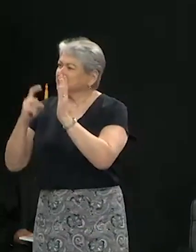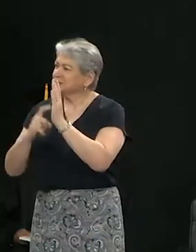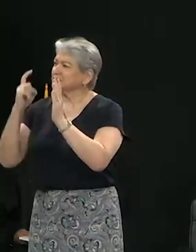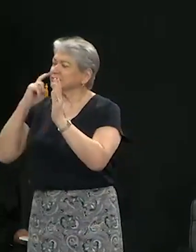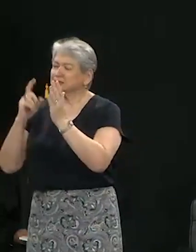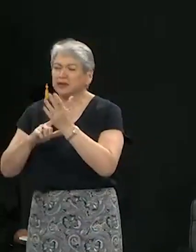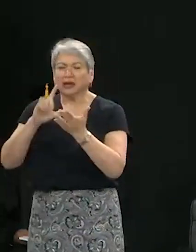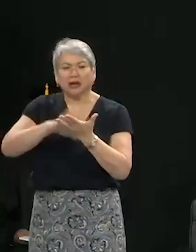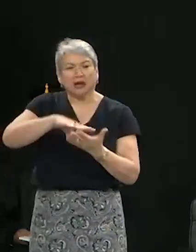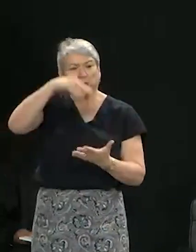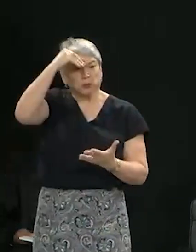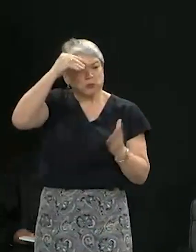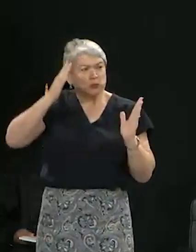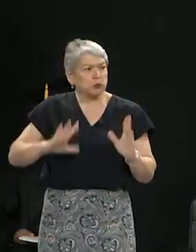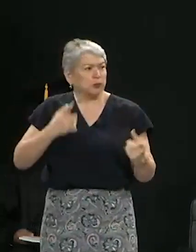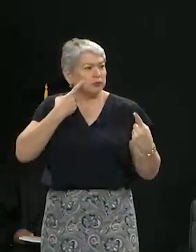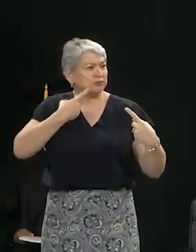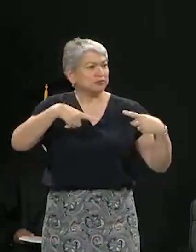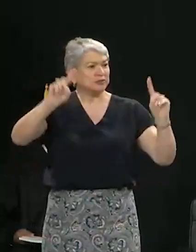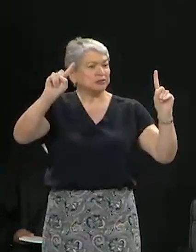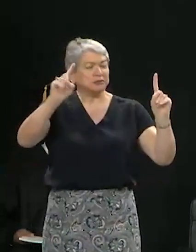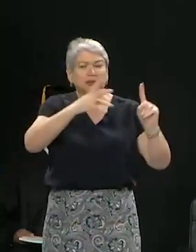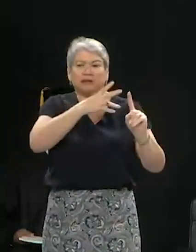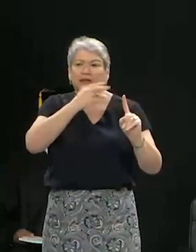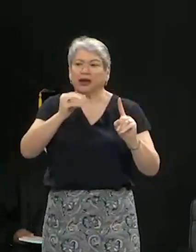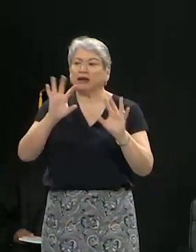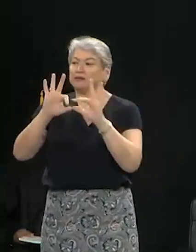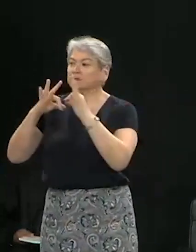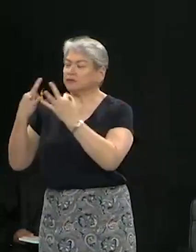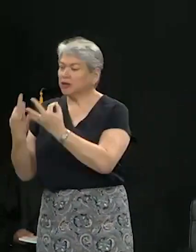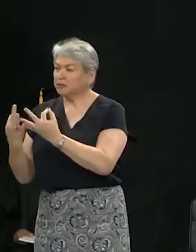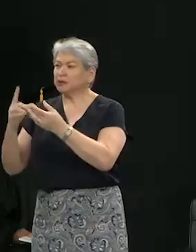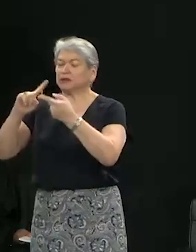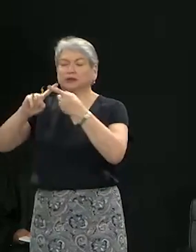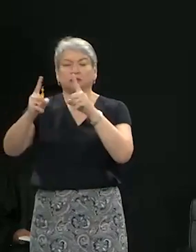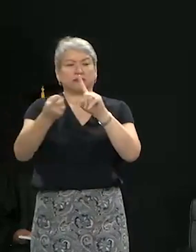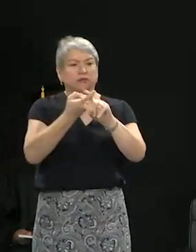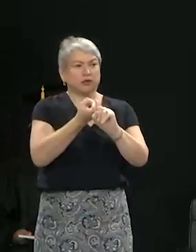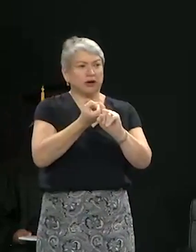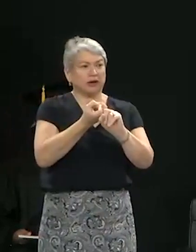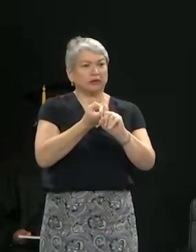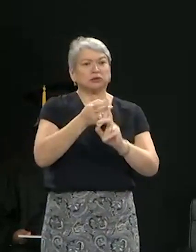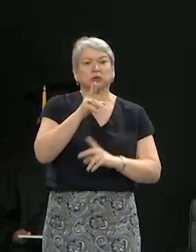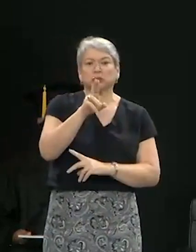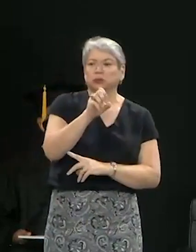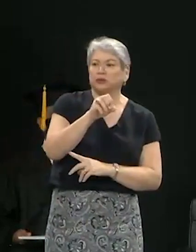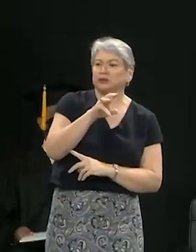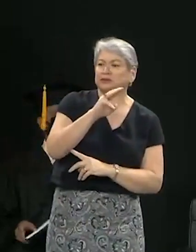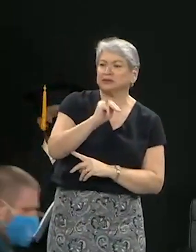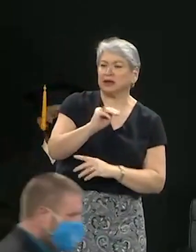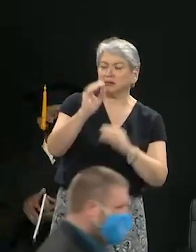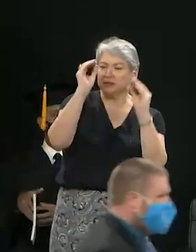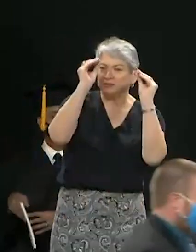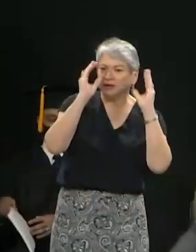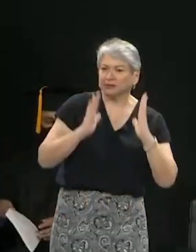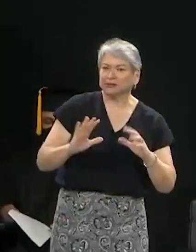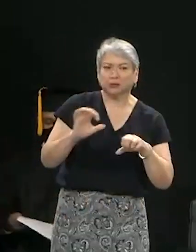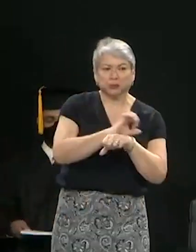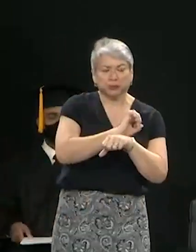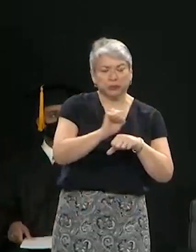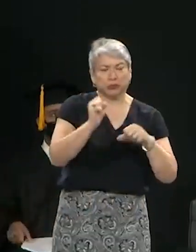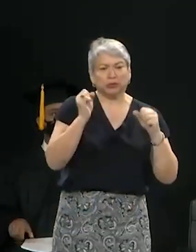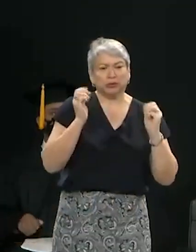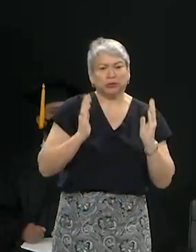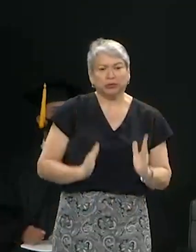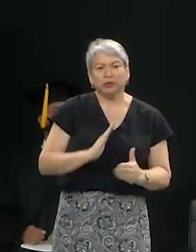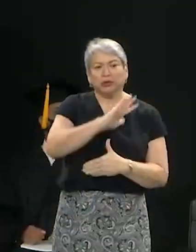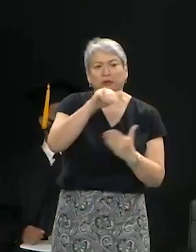and recognize the contributions that family, friends, and our USM faculty and staff have made to their education.